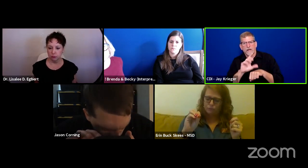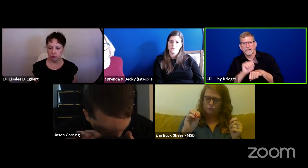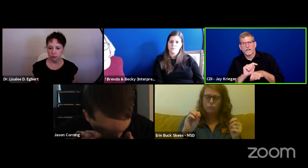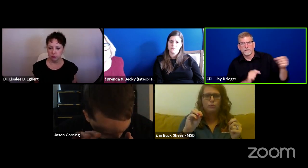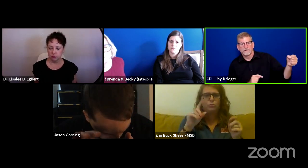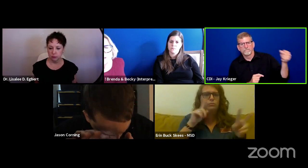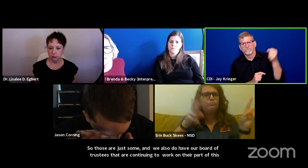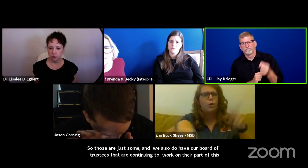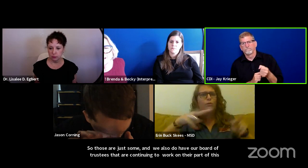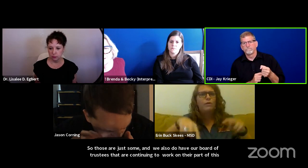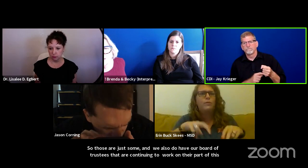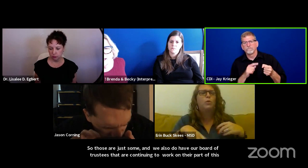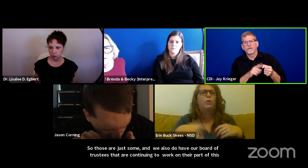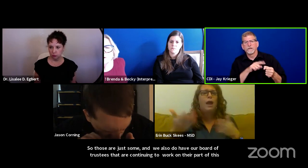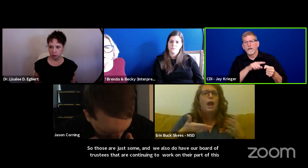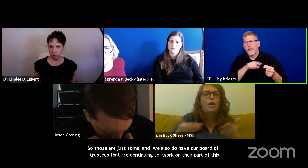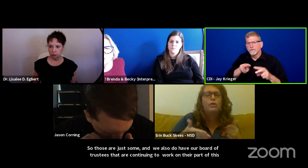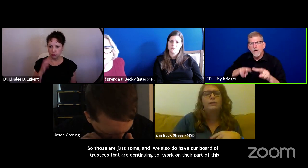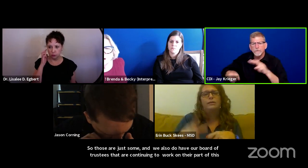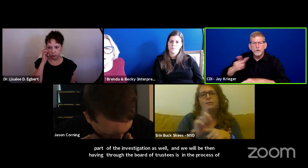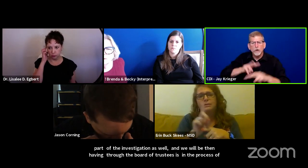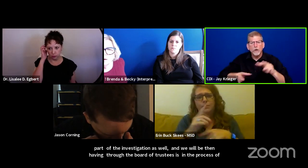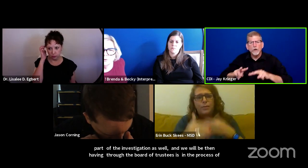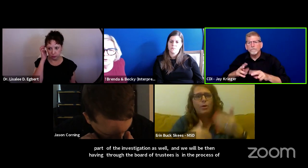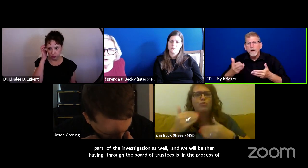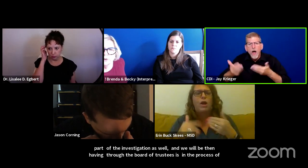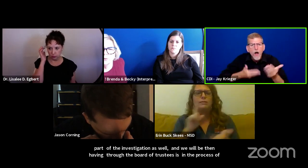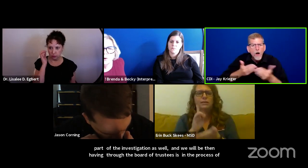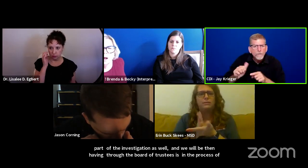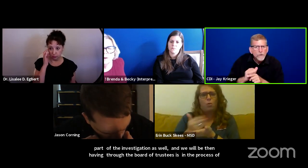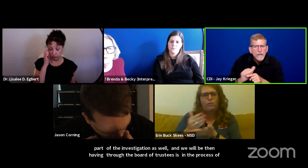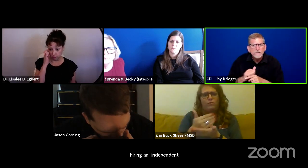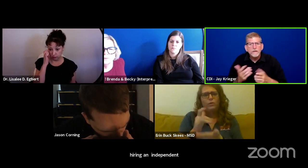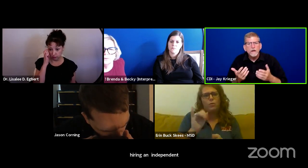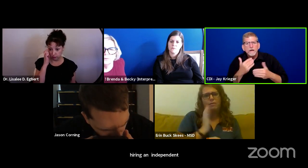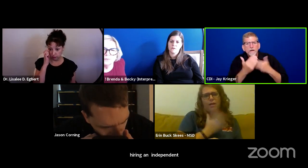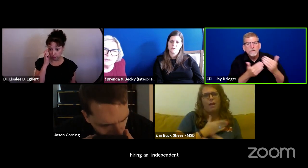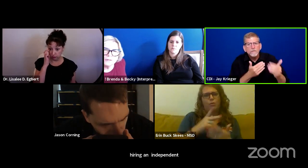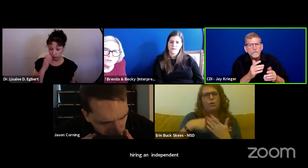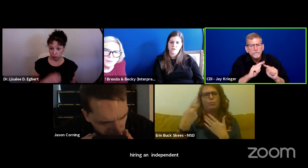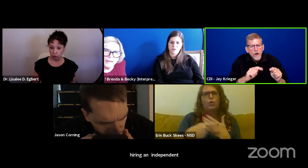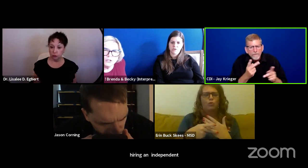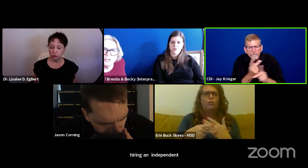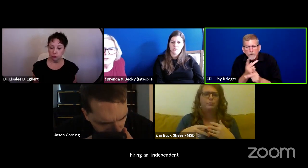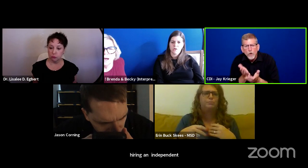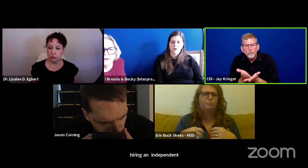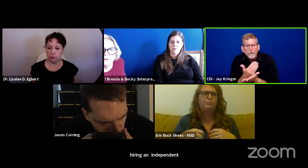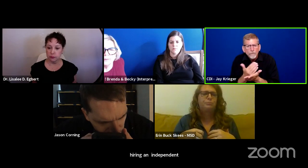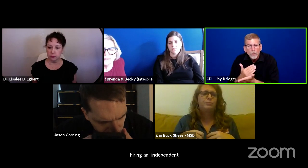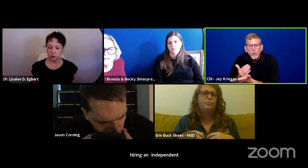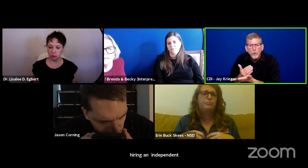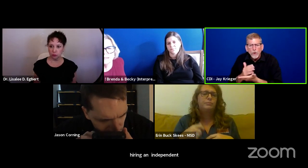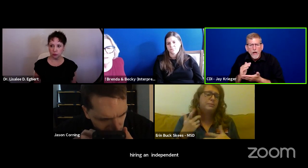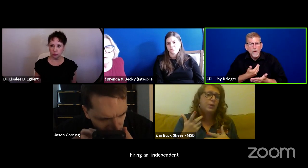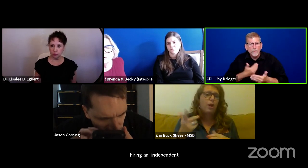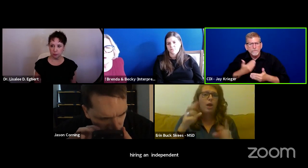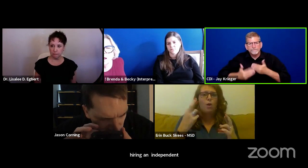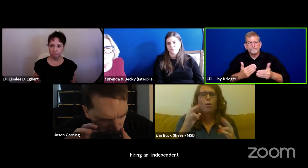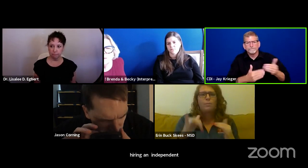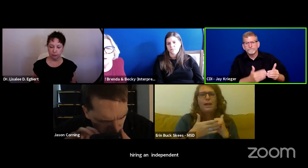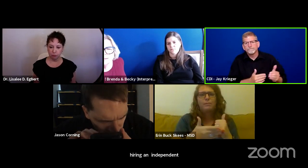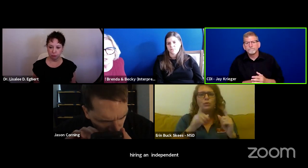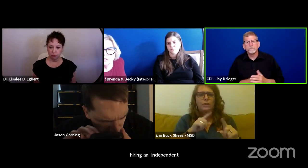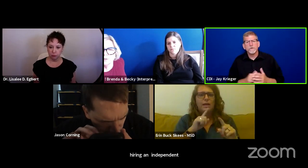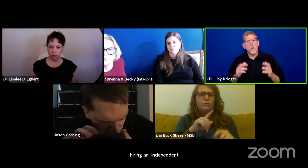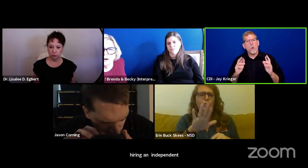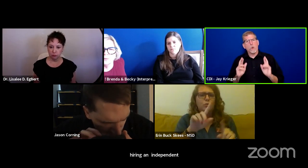to do exactly that, to overview discrimination, hiring practices, and other sections of our